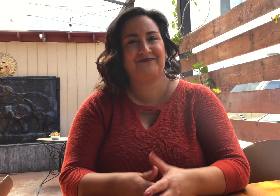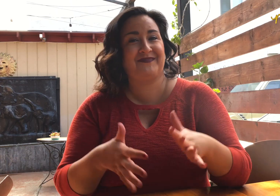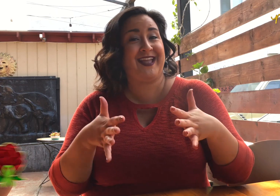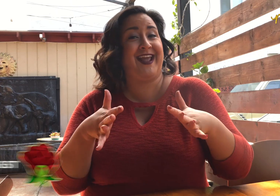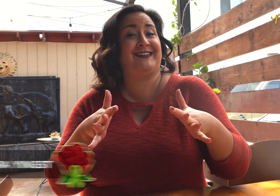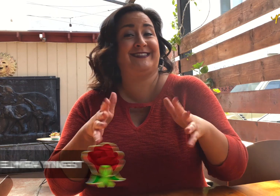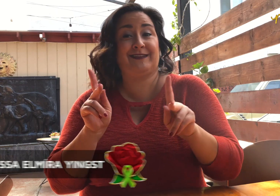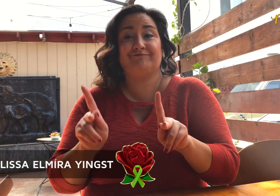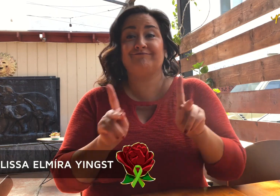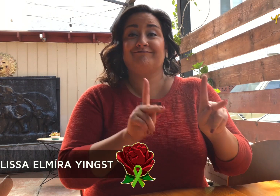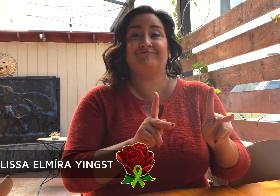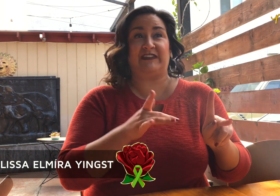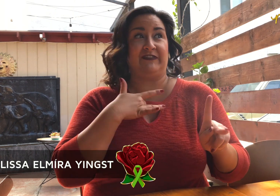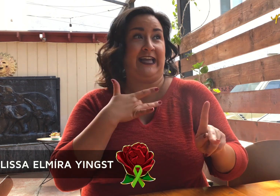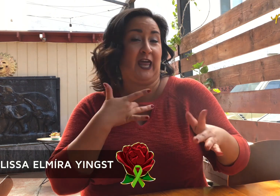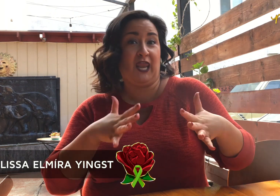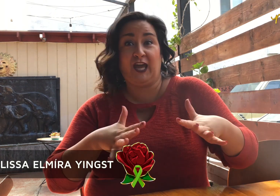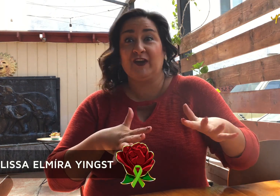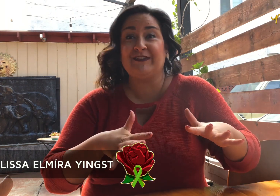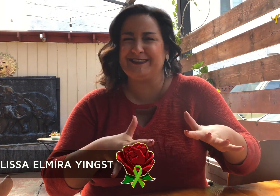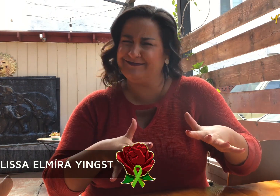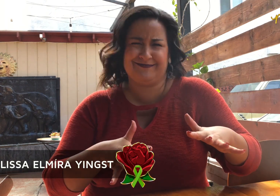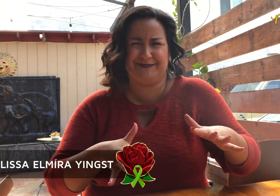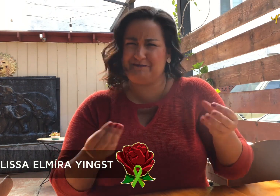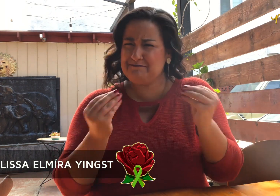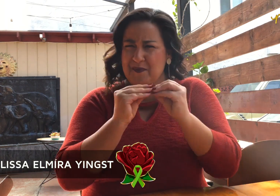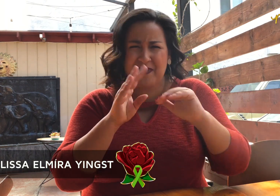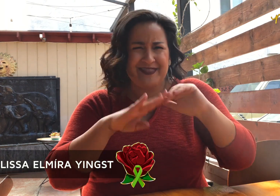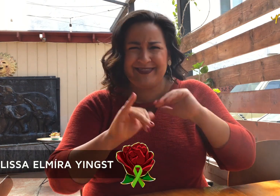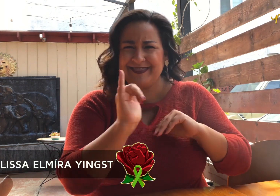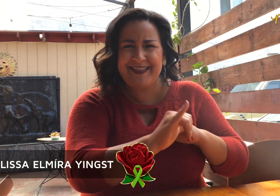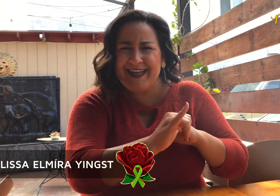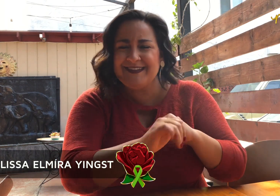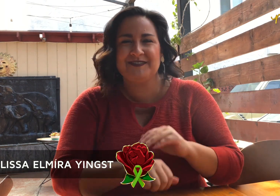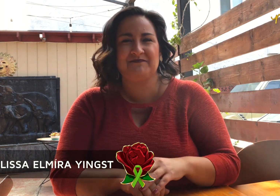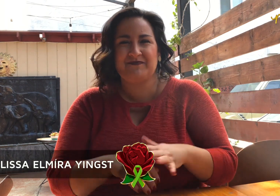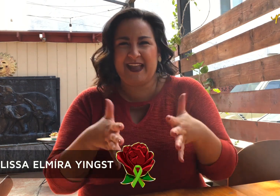Anxiety is so much more than just being "nervous".